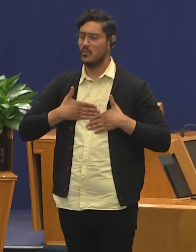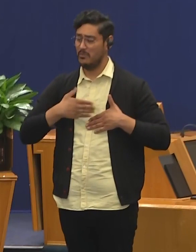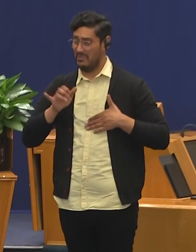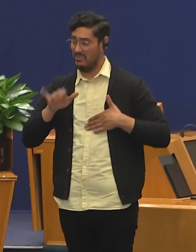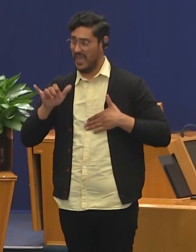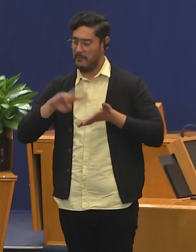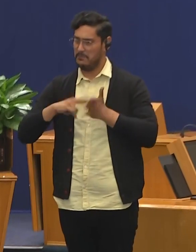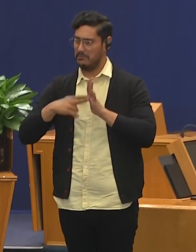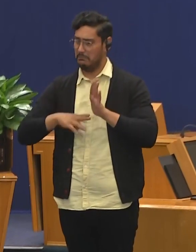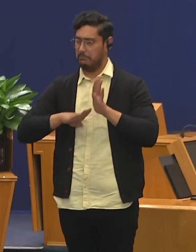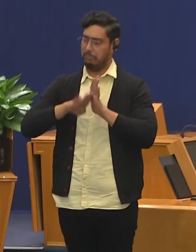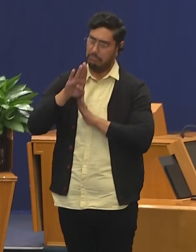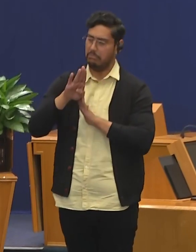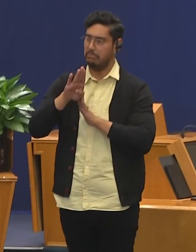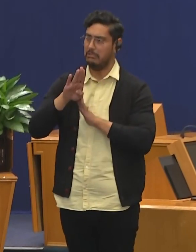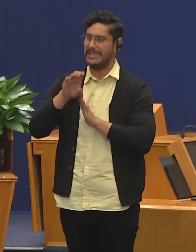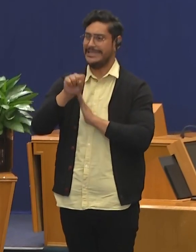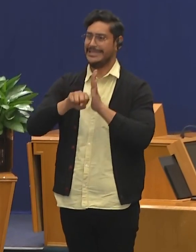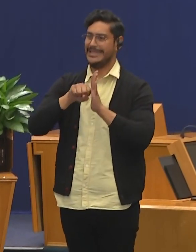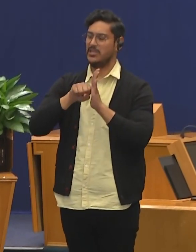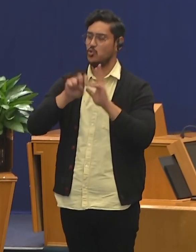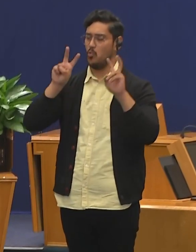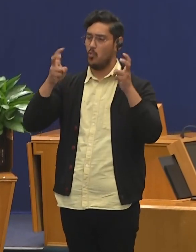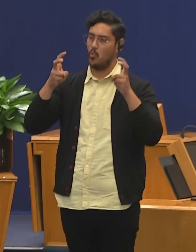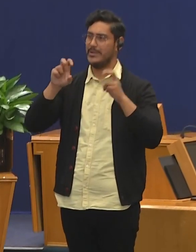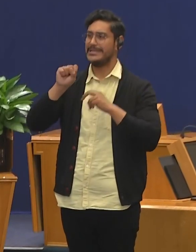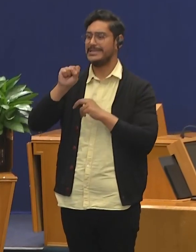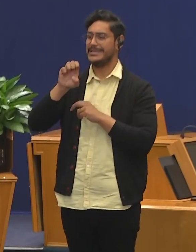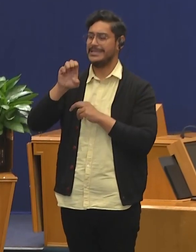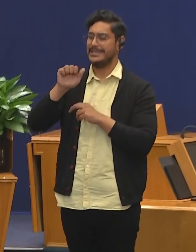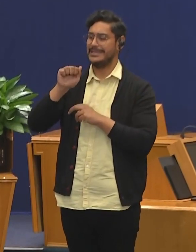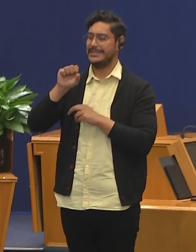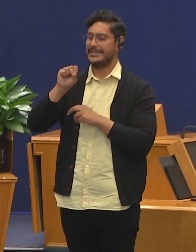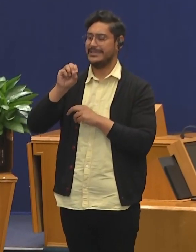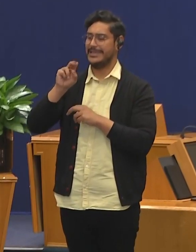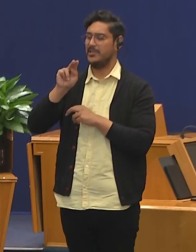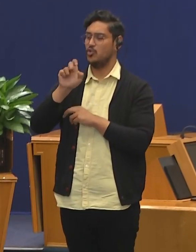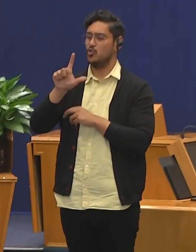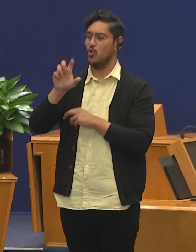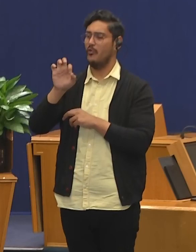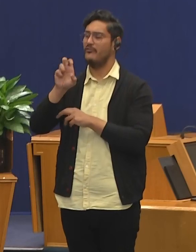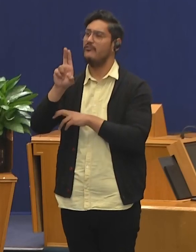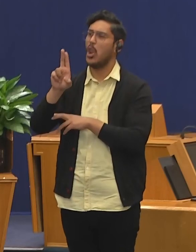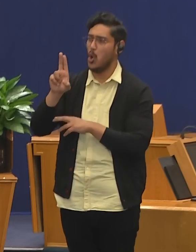HAVE HAD A SPIKE IN WHAT WAS THEN CONSIDERED SEASONAL FLU BEFORE IT WAS RECOGNIZED AS